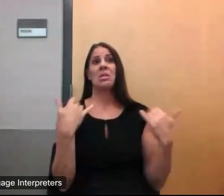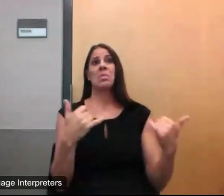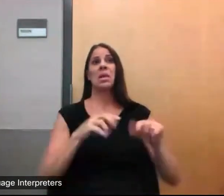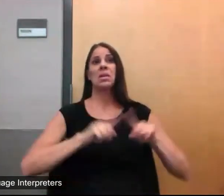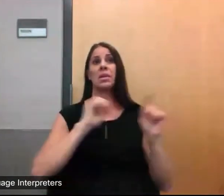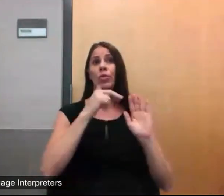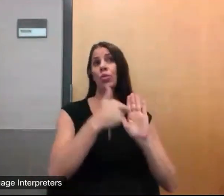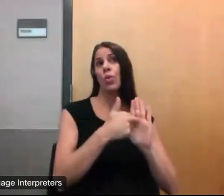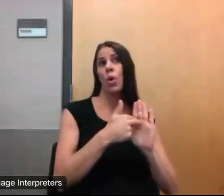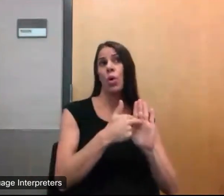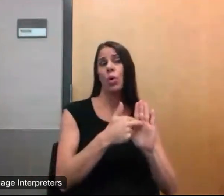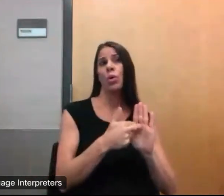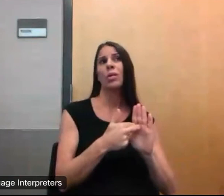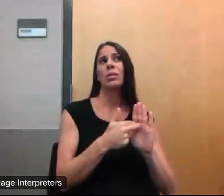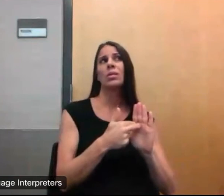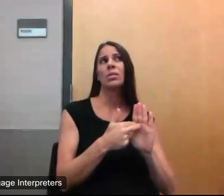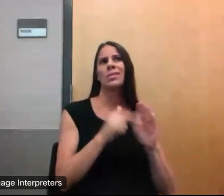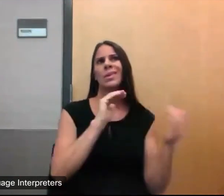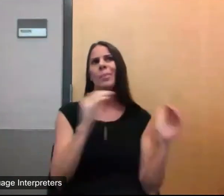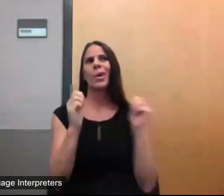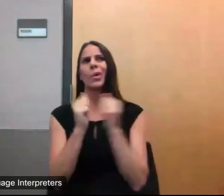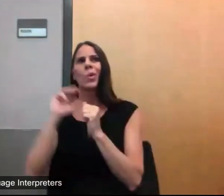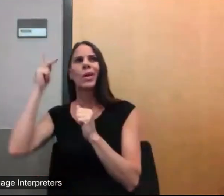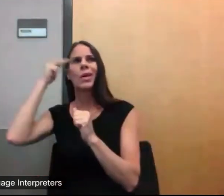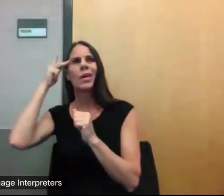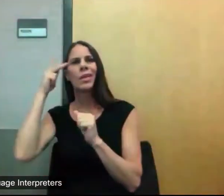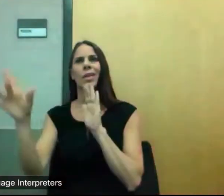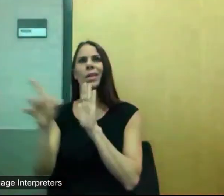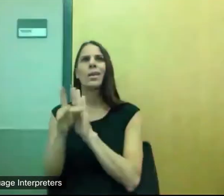uh, elected considerations as we're getting our 1st question. I have also had that, you